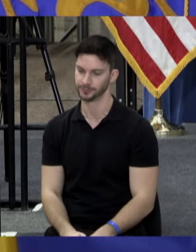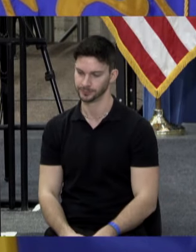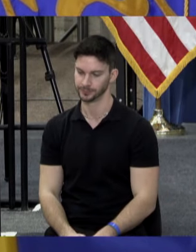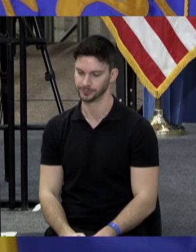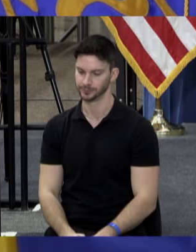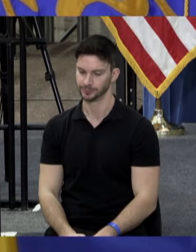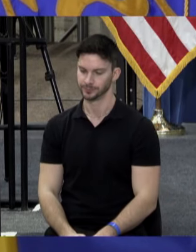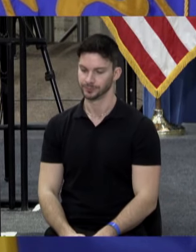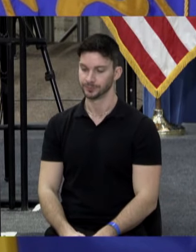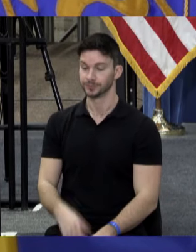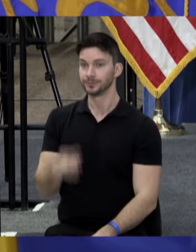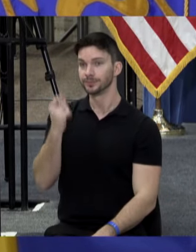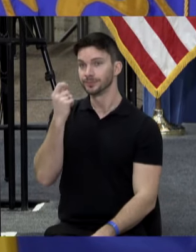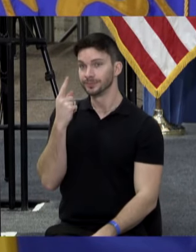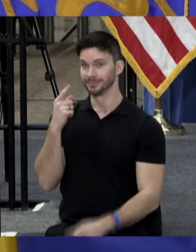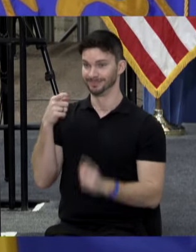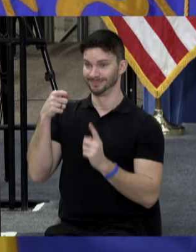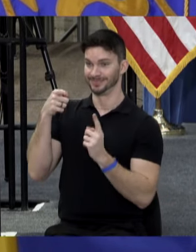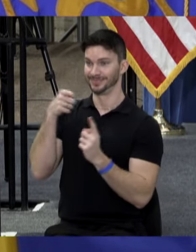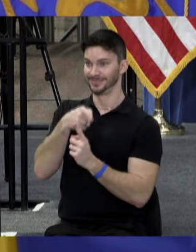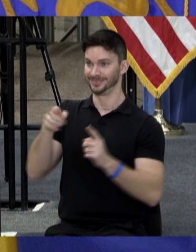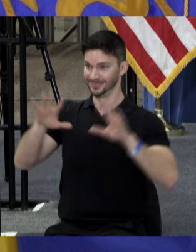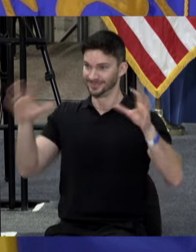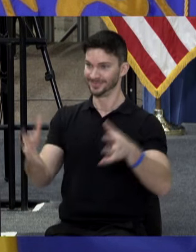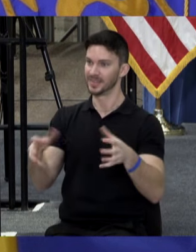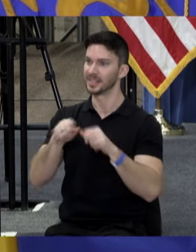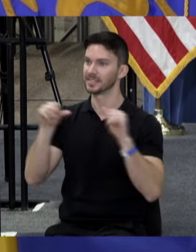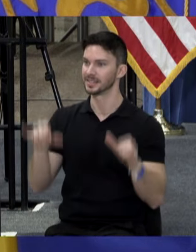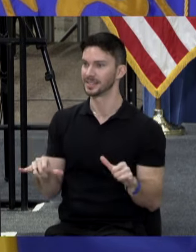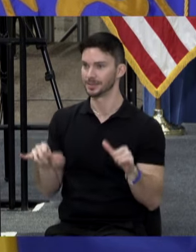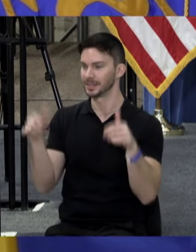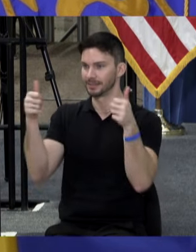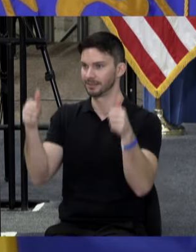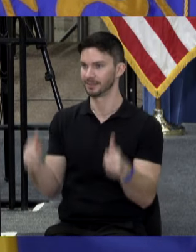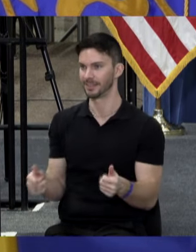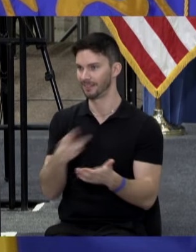Yet, this system is currently failing the people who run it. Despite their heroism